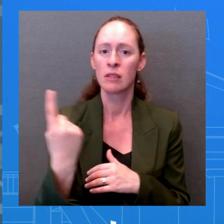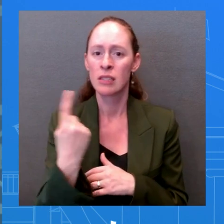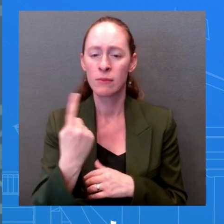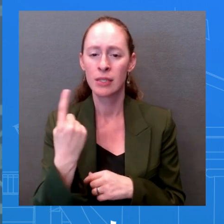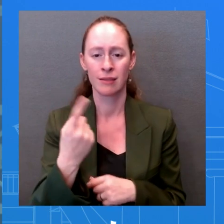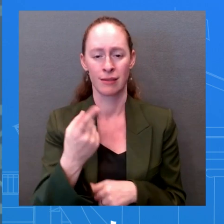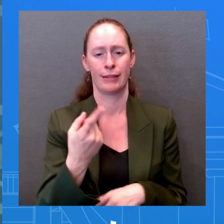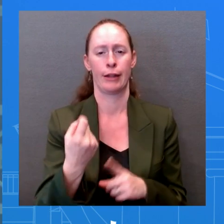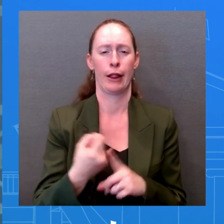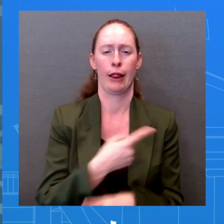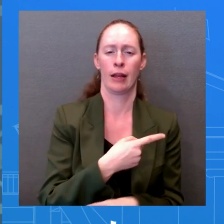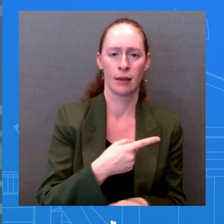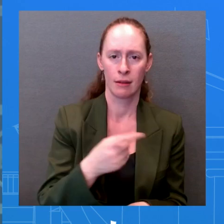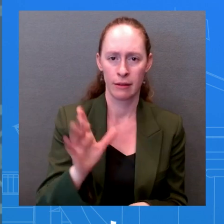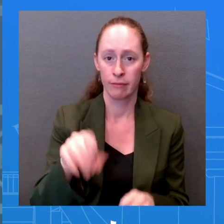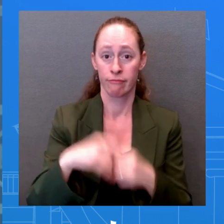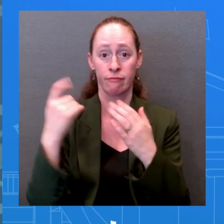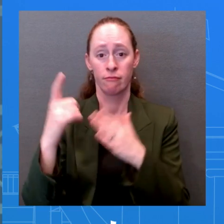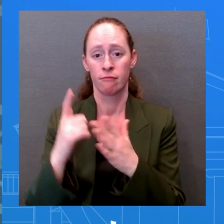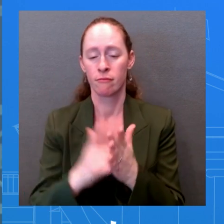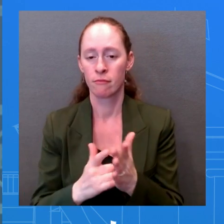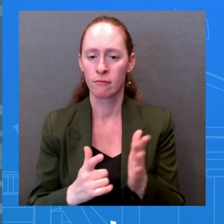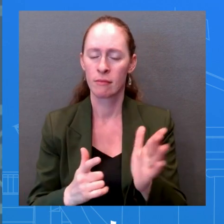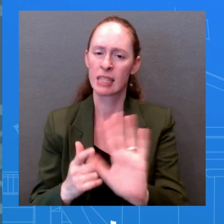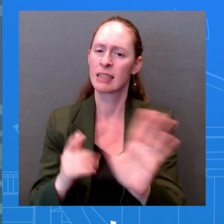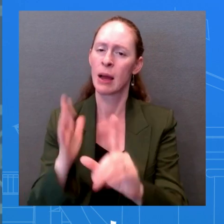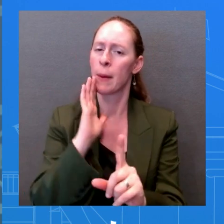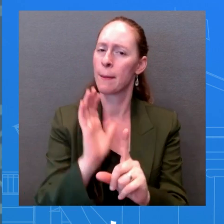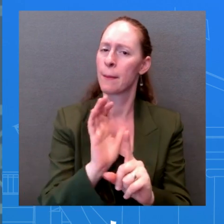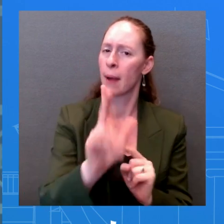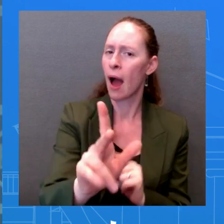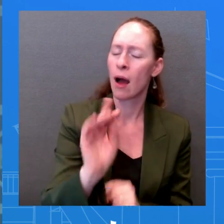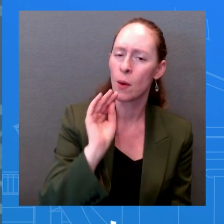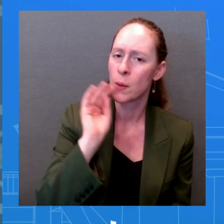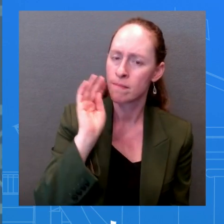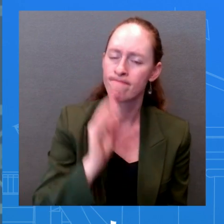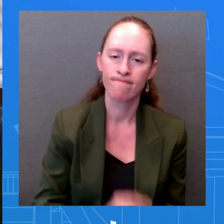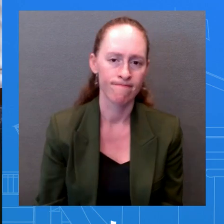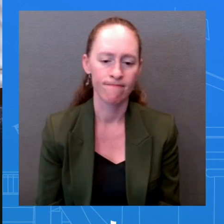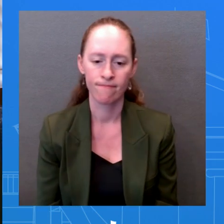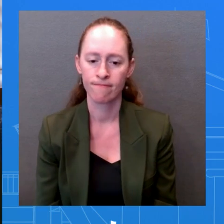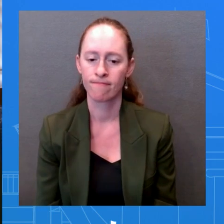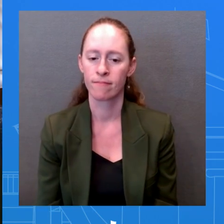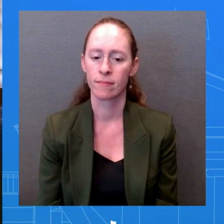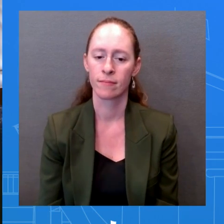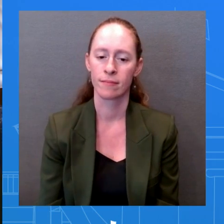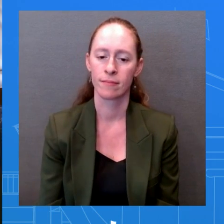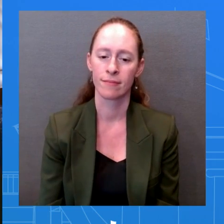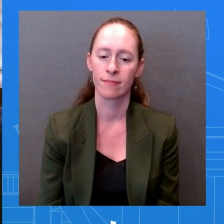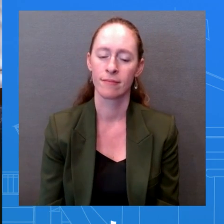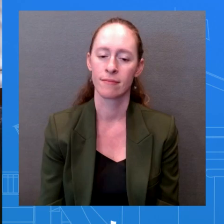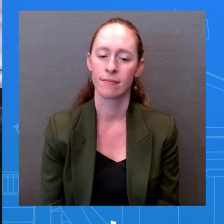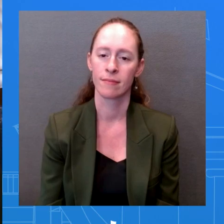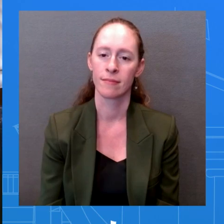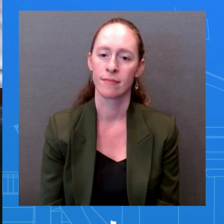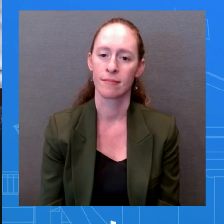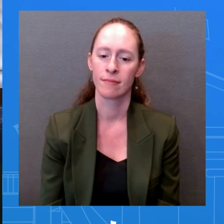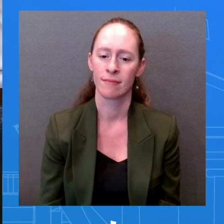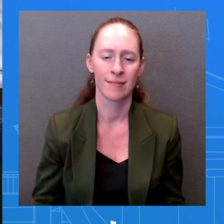on your new job, your new role. The Press: Thank you very much. Ms. Jean-Pierre: You'll be leaving us, I guess. The Press: Not yet, though. You've got a few more weeks of me. Ms. Jean-Pierre: Oh, boy. Oh, gosh. The Press: So, don't worry.